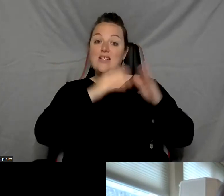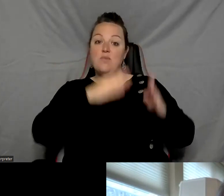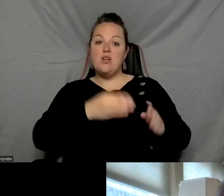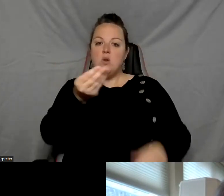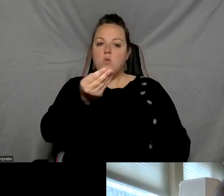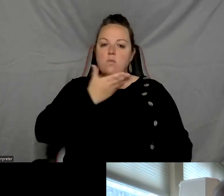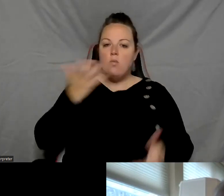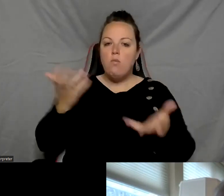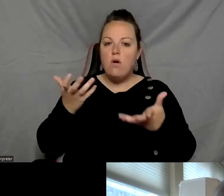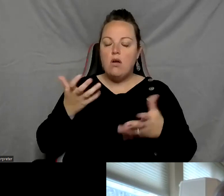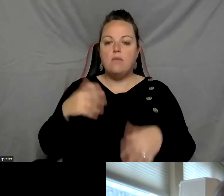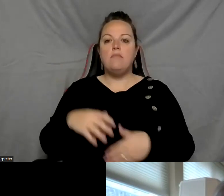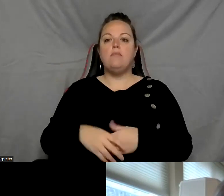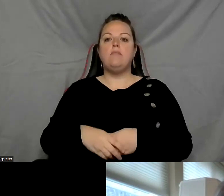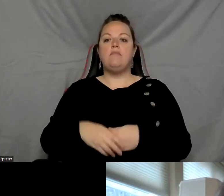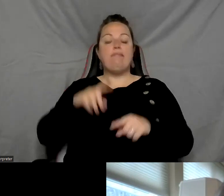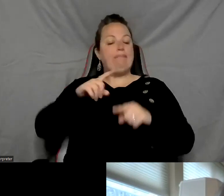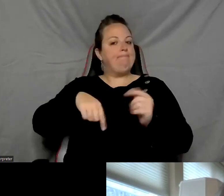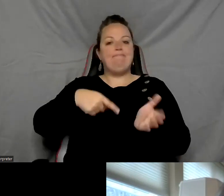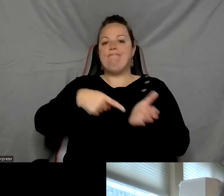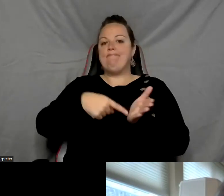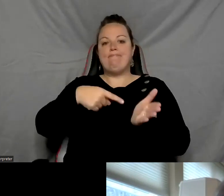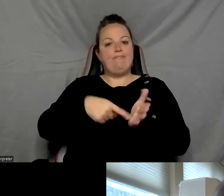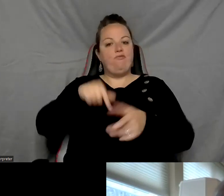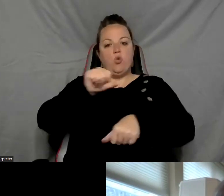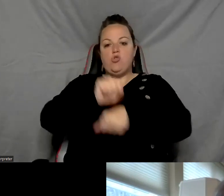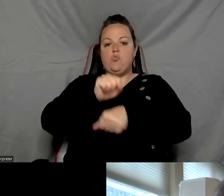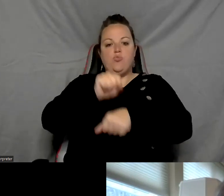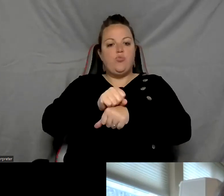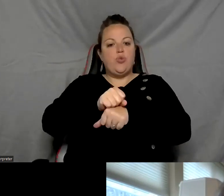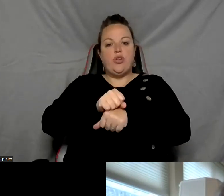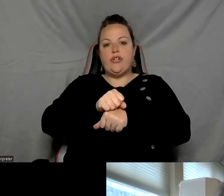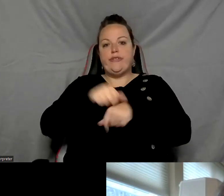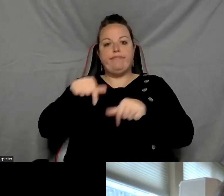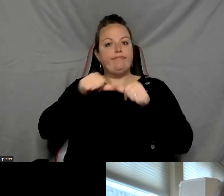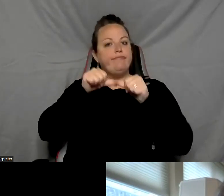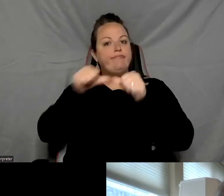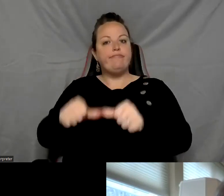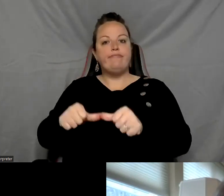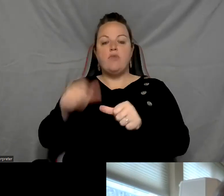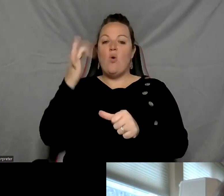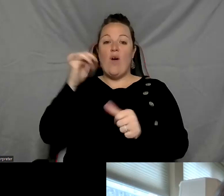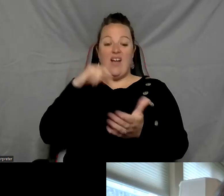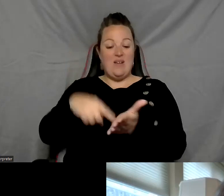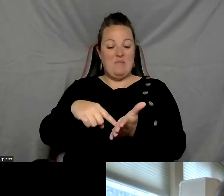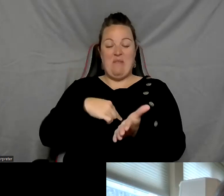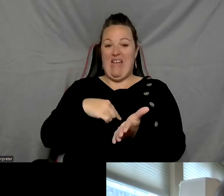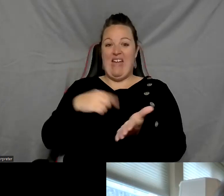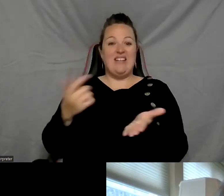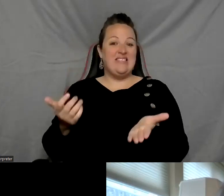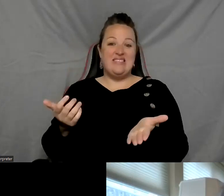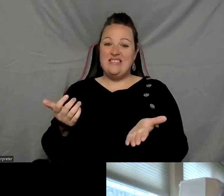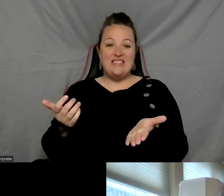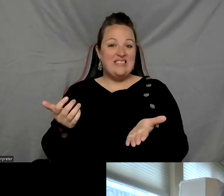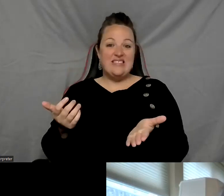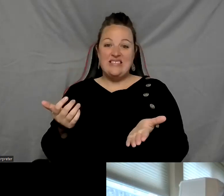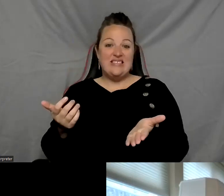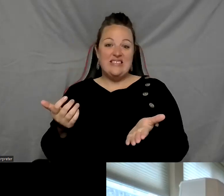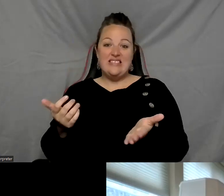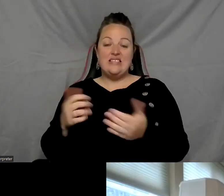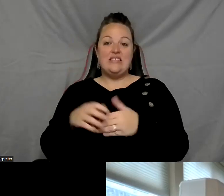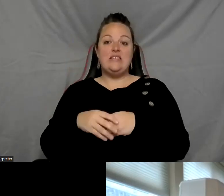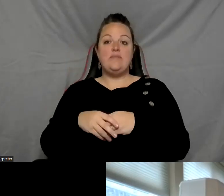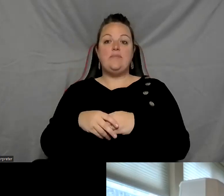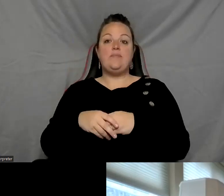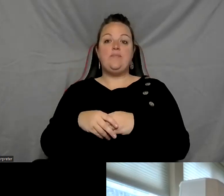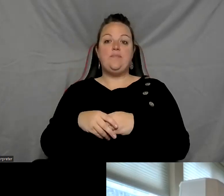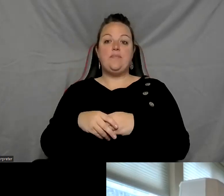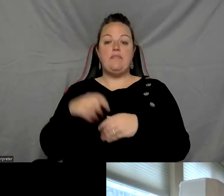can't afford to have this job because I'm not being paid. And that I should be paid